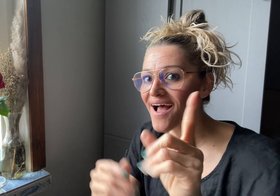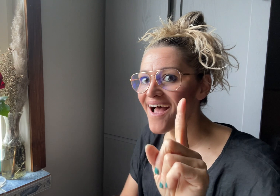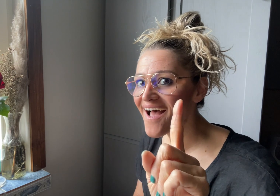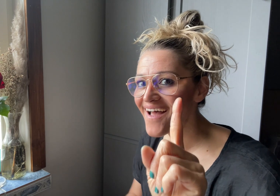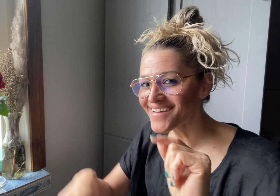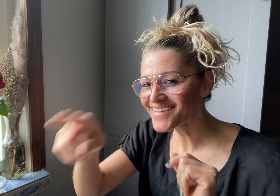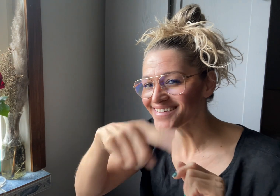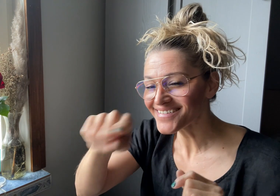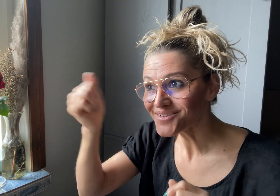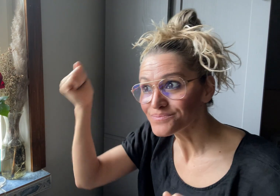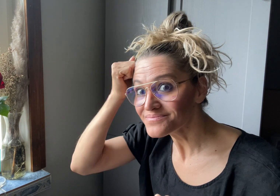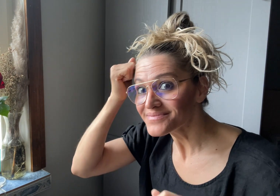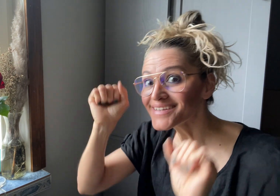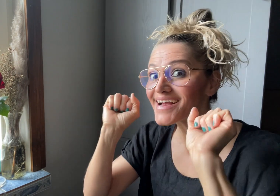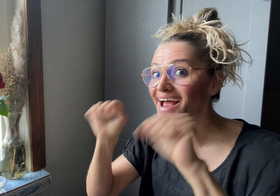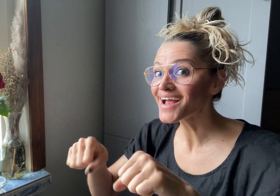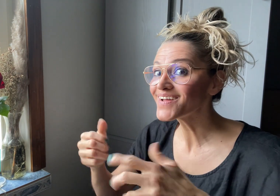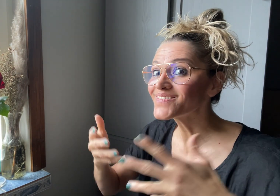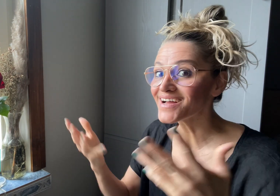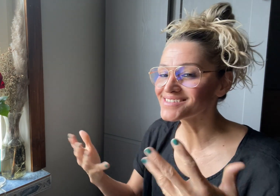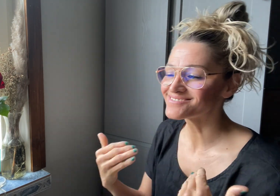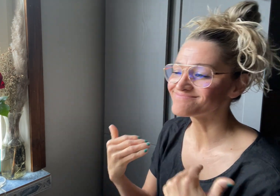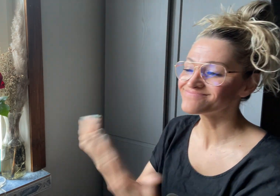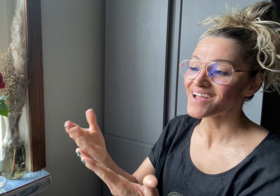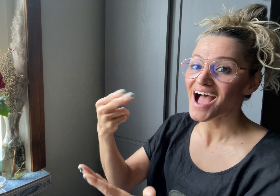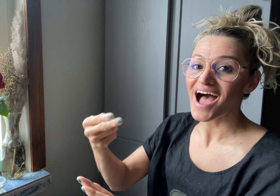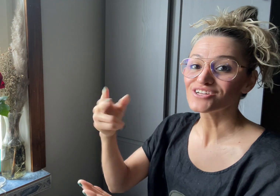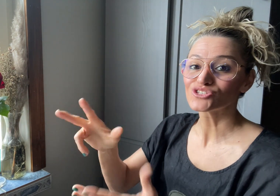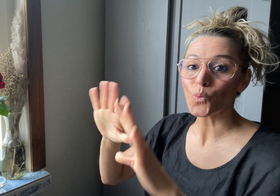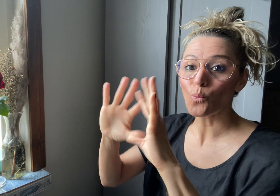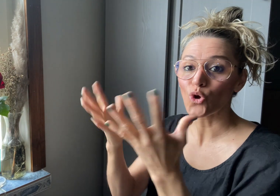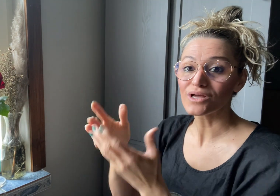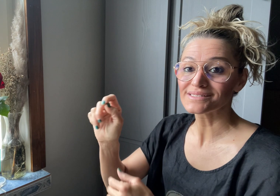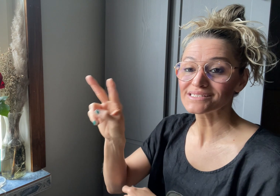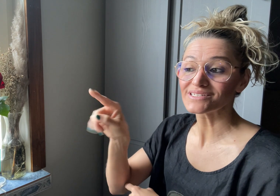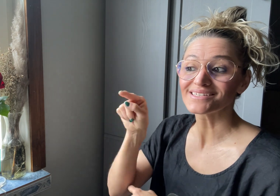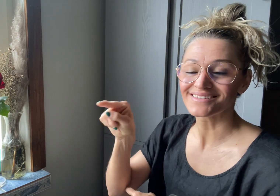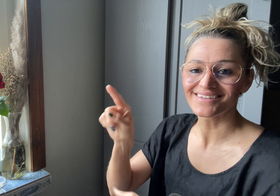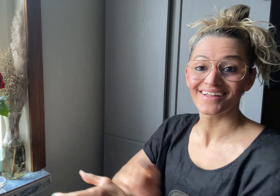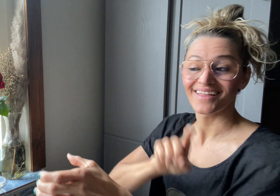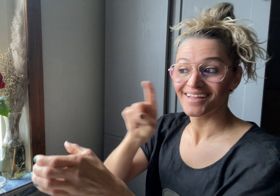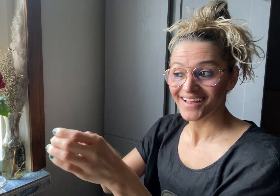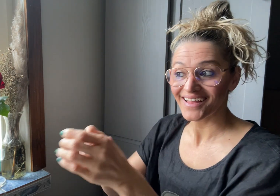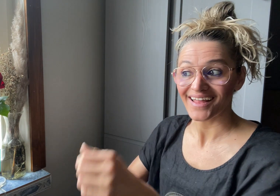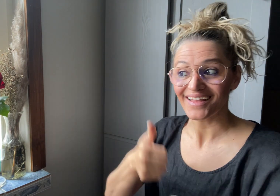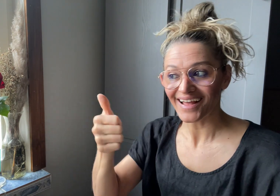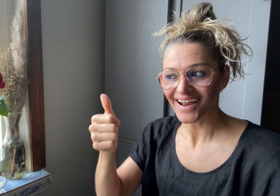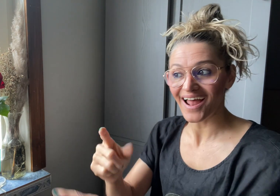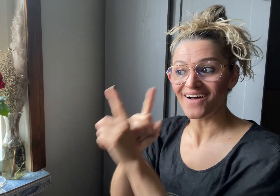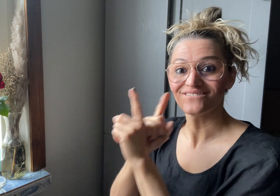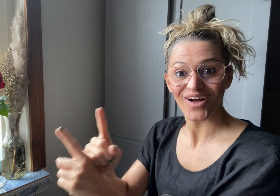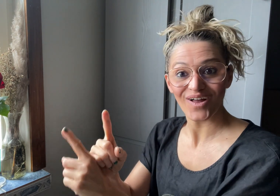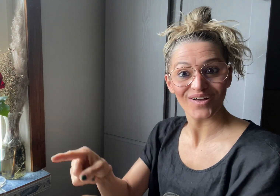Don’t forget to subscribe, like, and follow